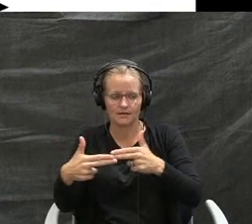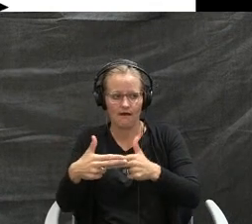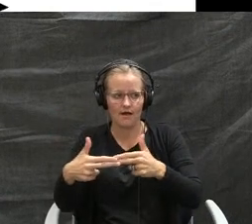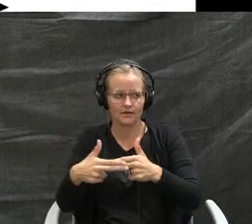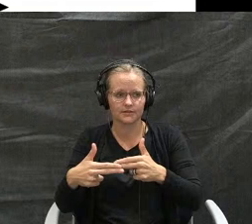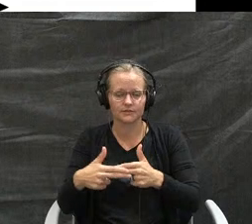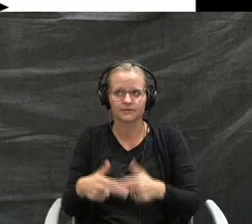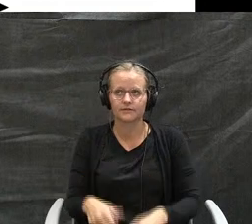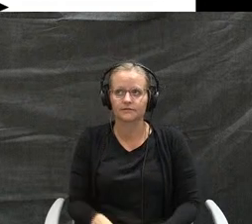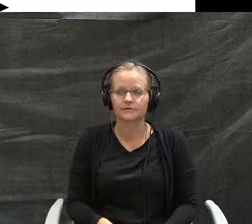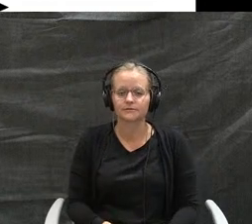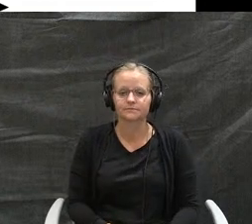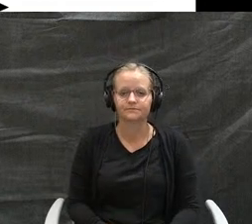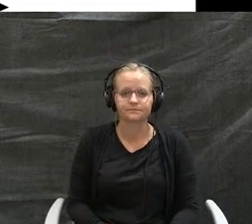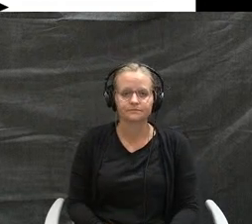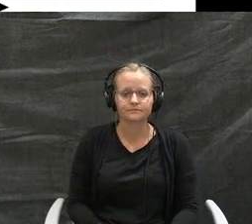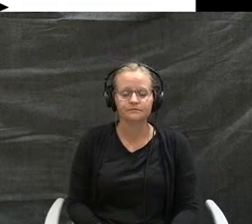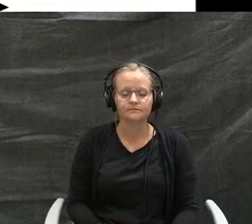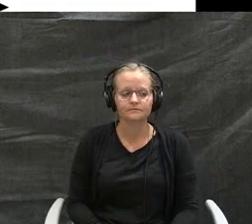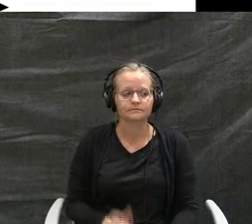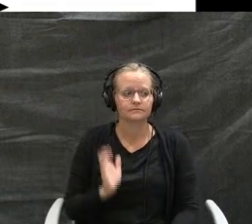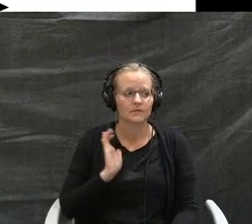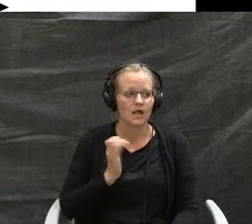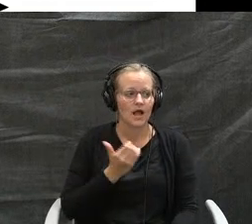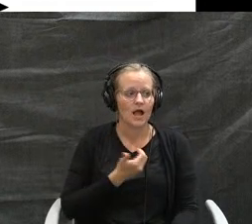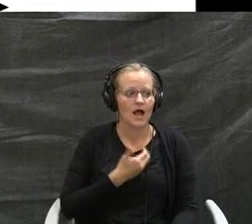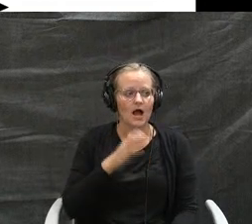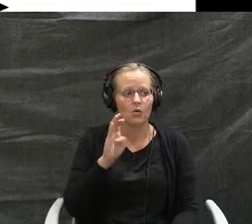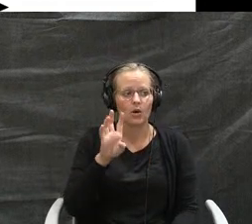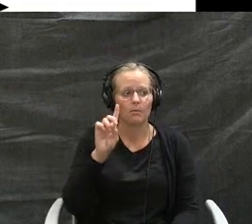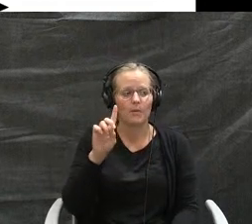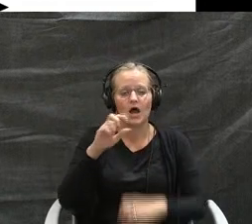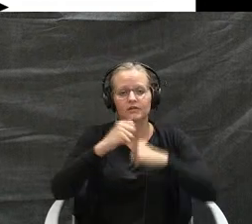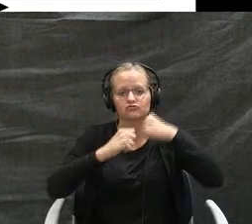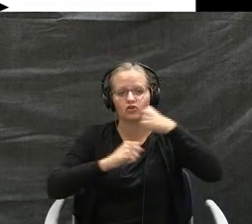please. Uh, this was our. This was the bond structure that was